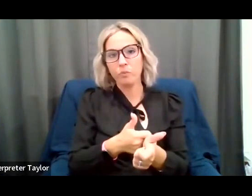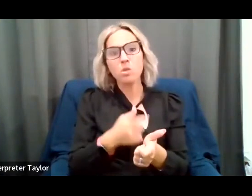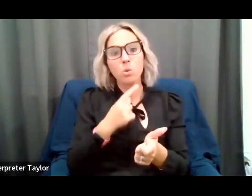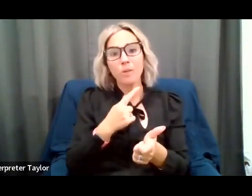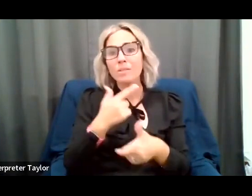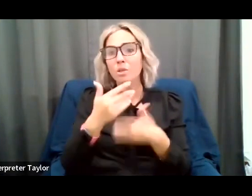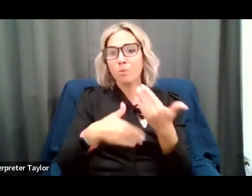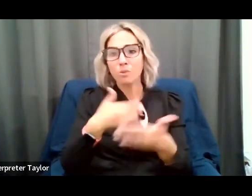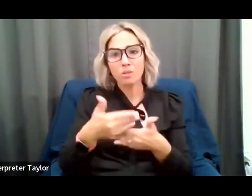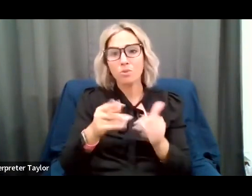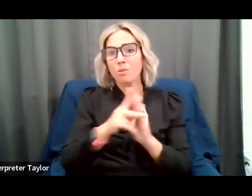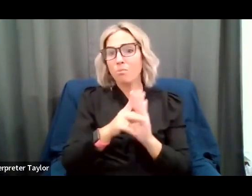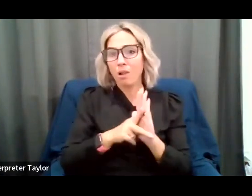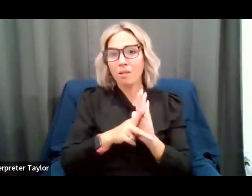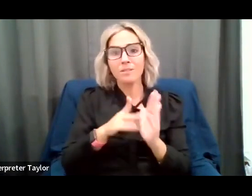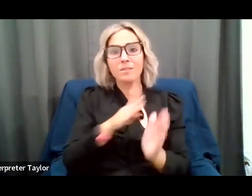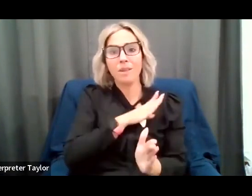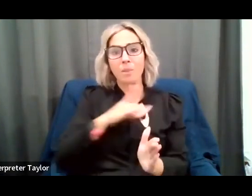and policies that are Boarded three?